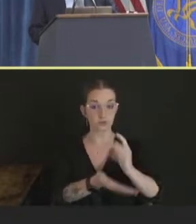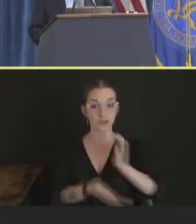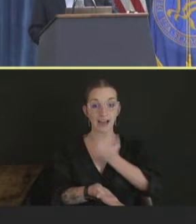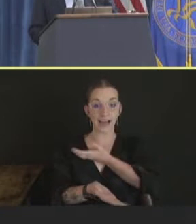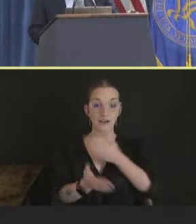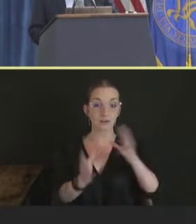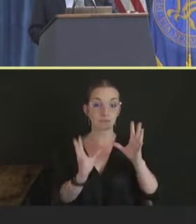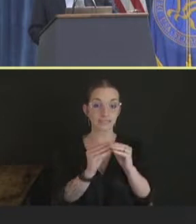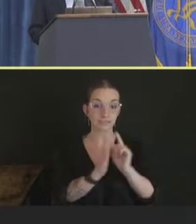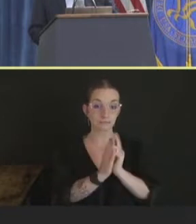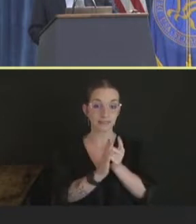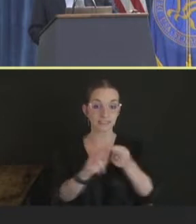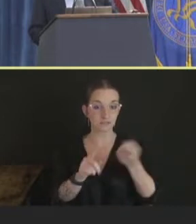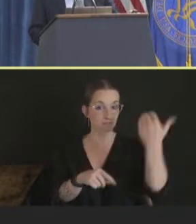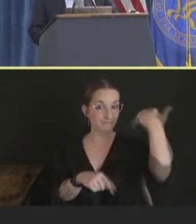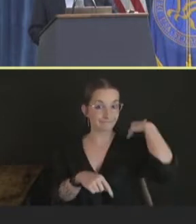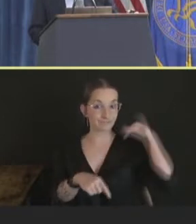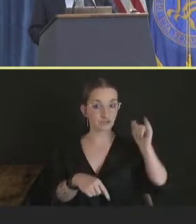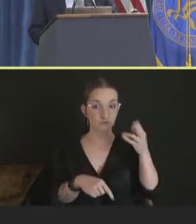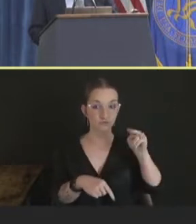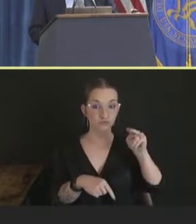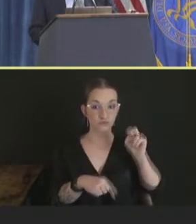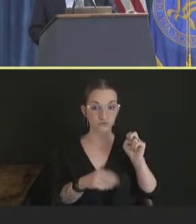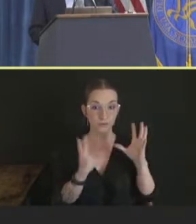meeting, followed by a high-level overview of the agenda.